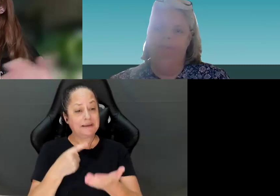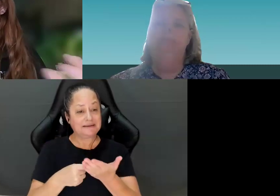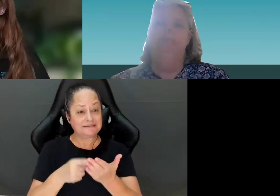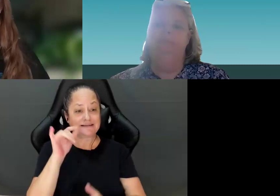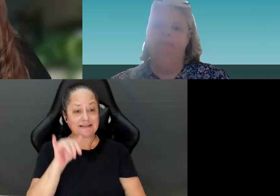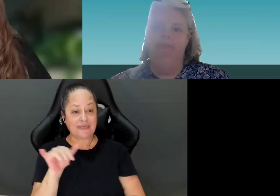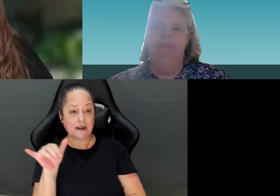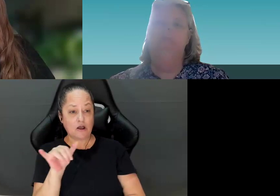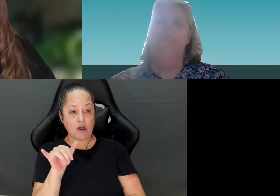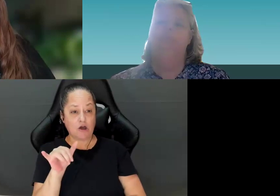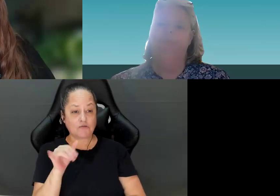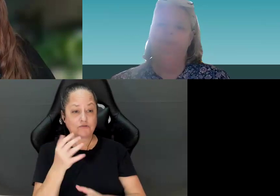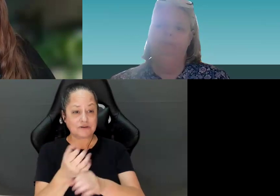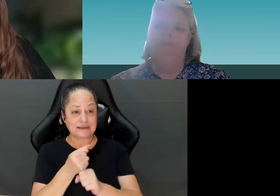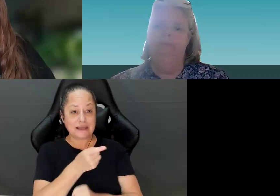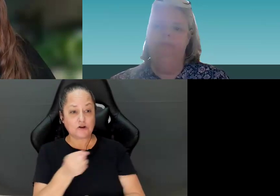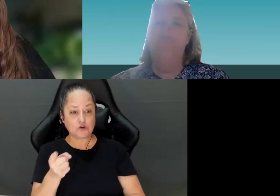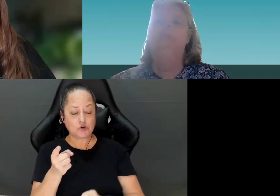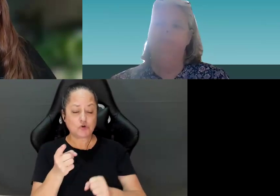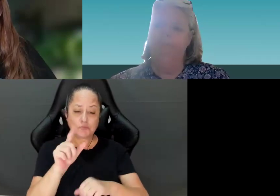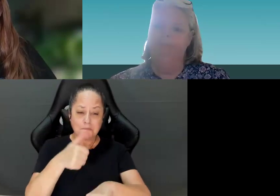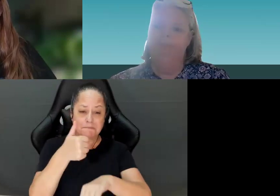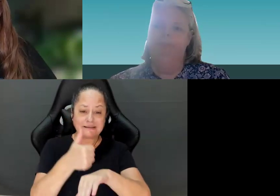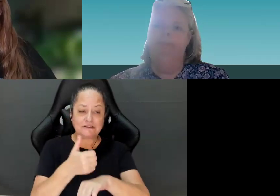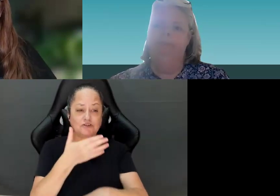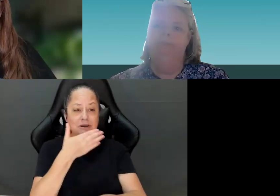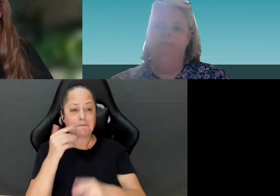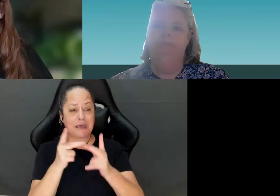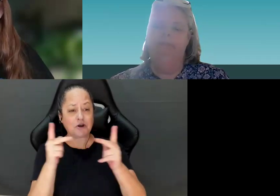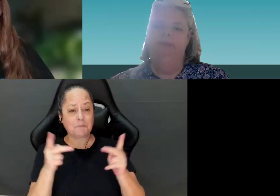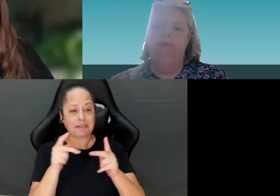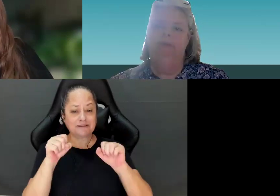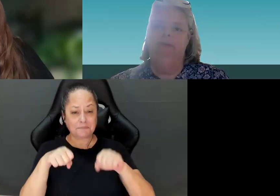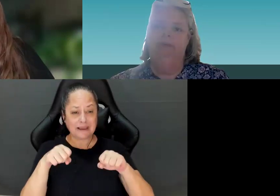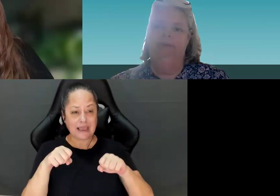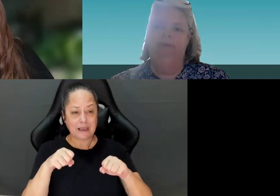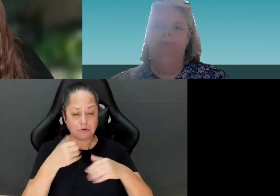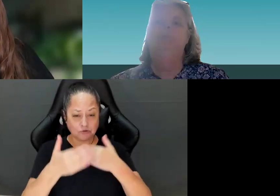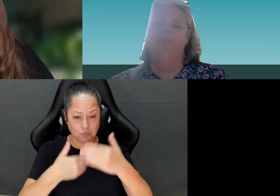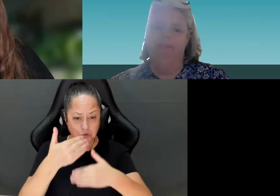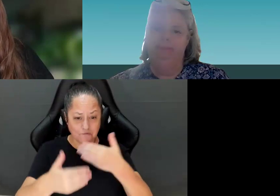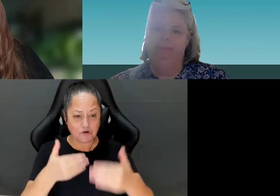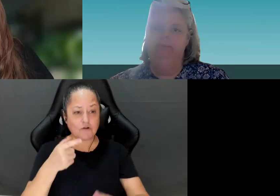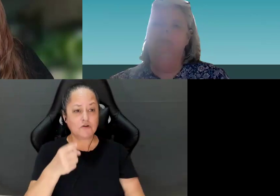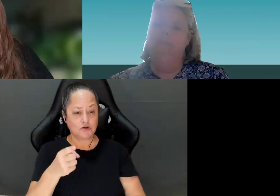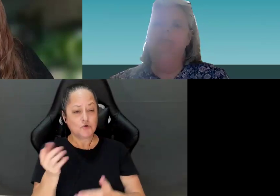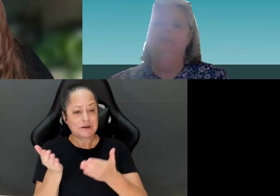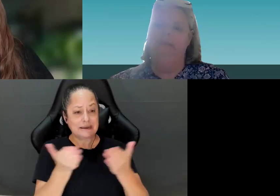well to kind of get you positioned and in a better place to be able to move forward if you are carrying that type of debt.